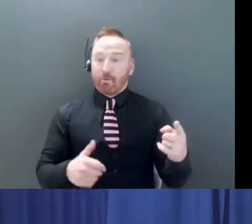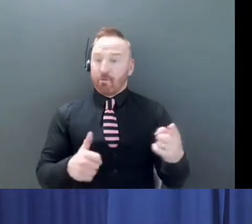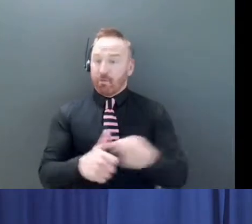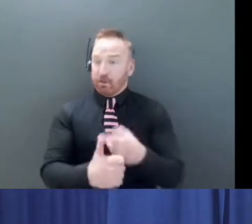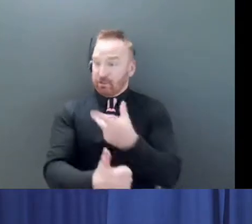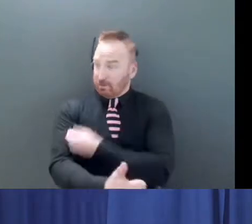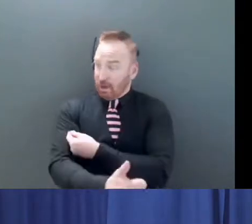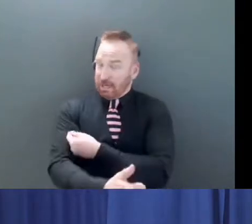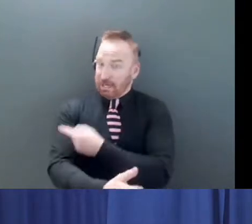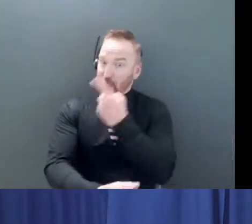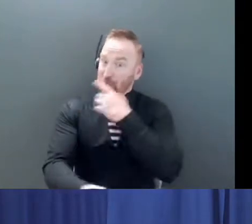Please make your appointment now